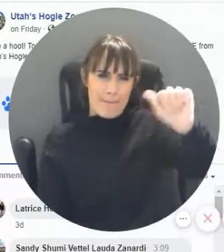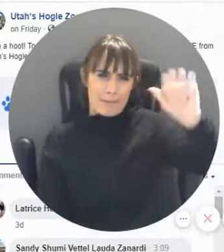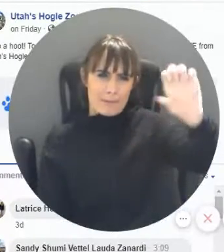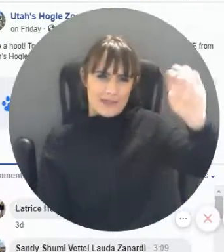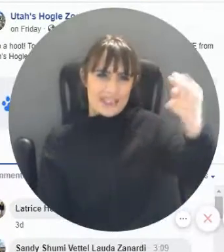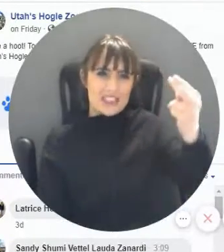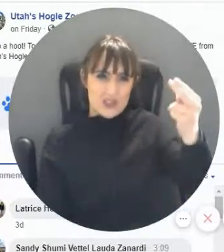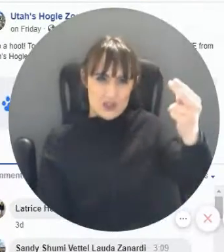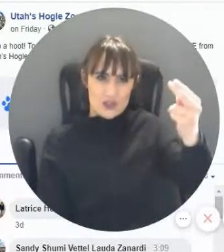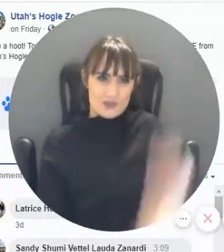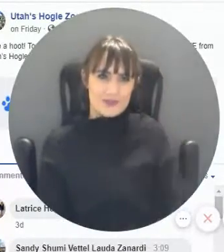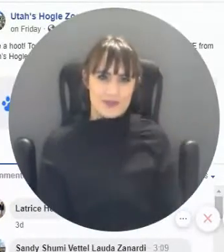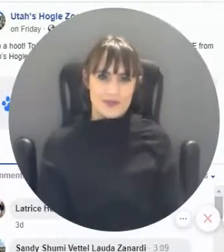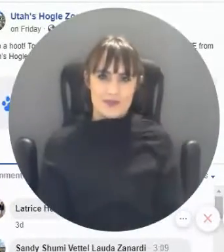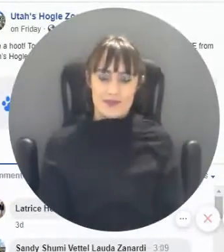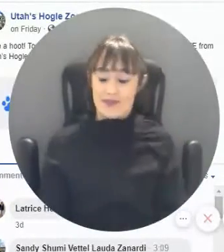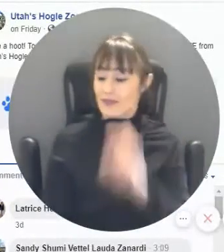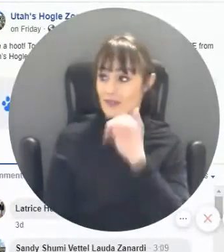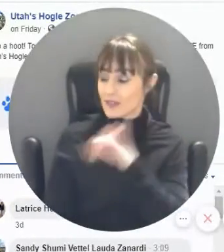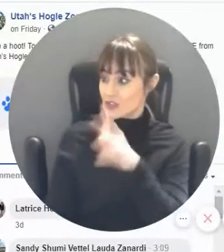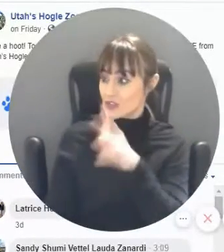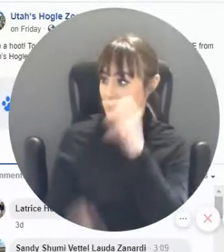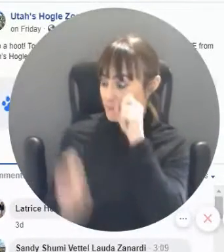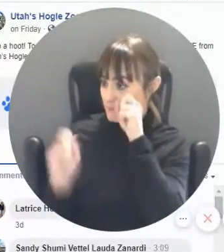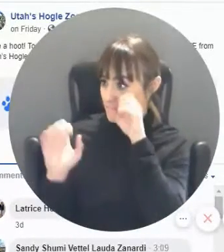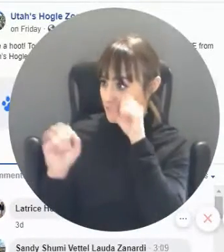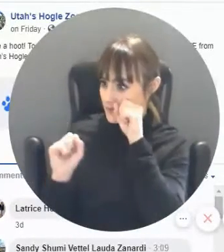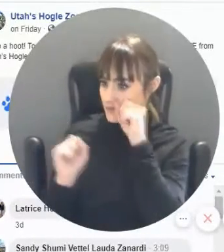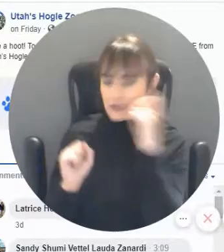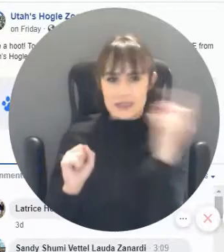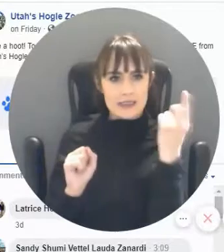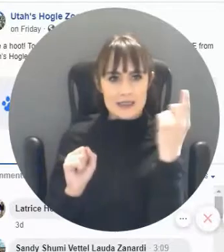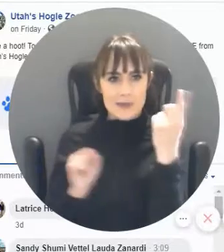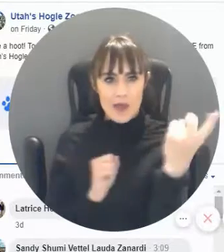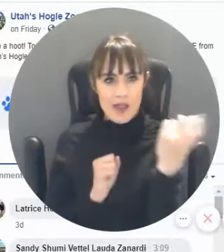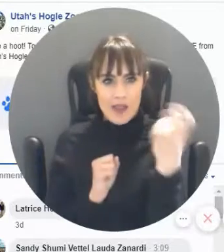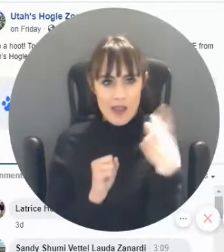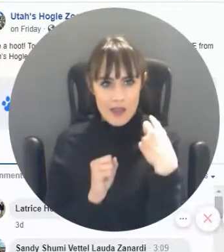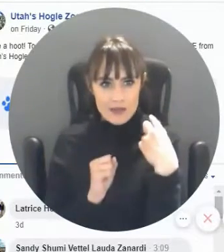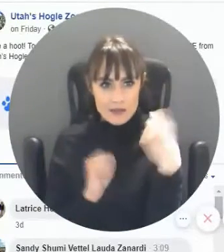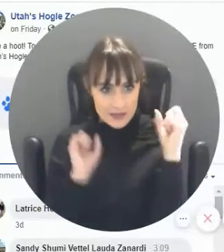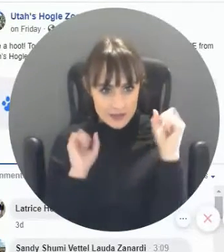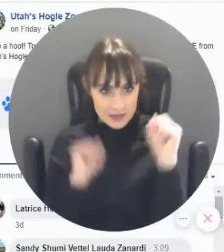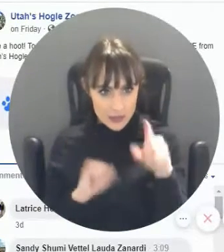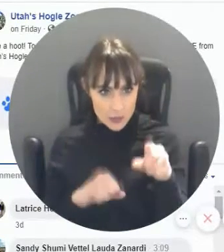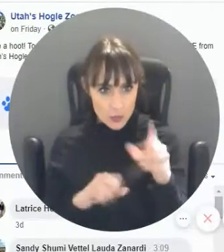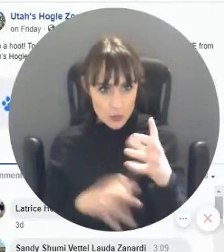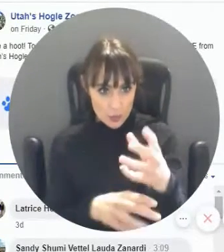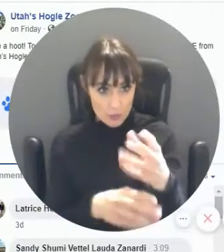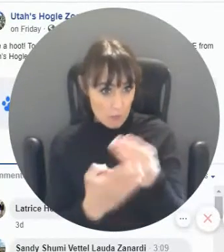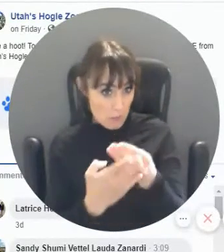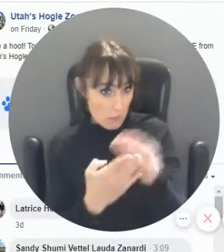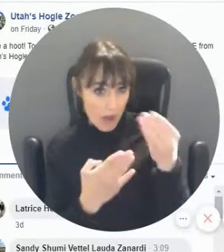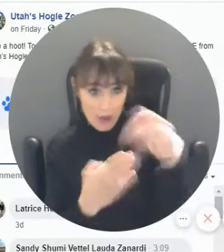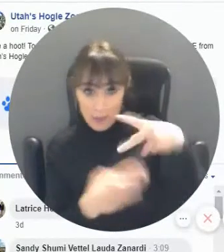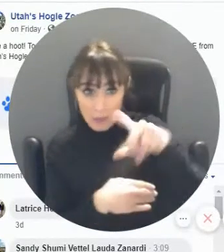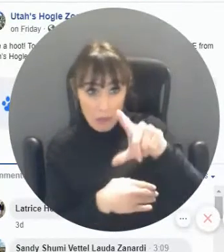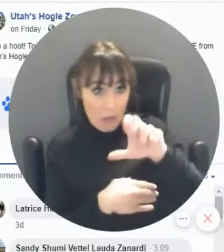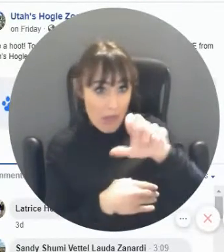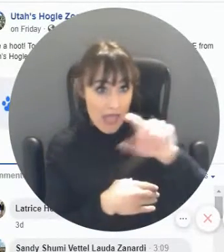(Other voice): I'm only asking this because it keeps coming up. Someone is asking if you can buy pellets from the zoo. Or what we do with them?